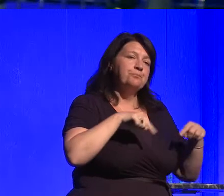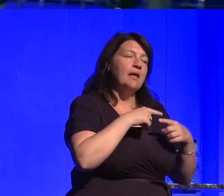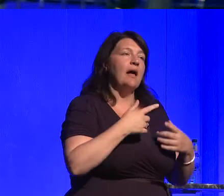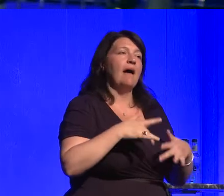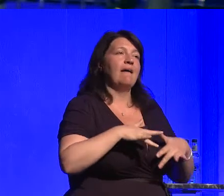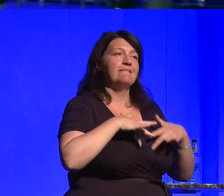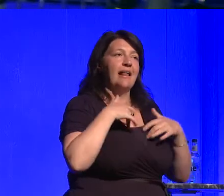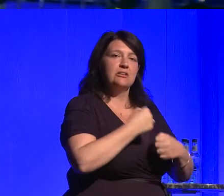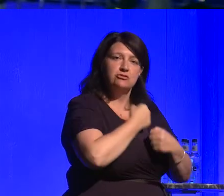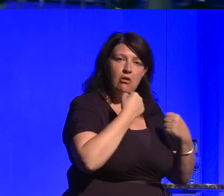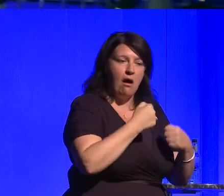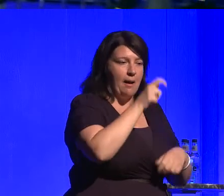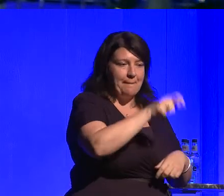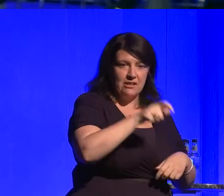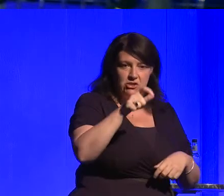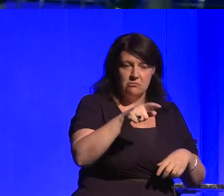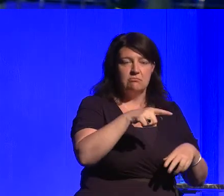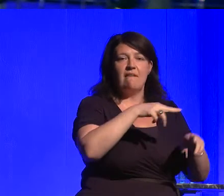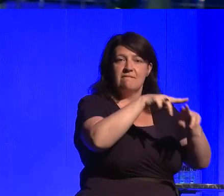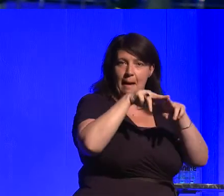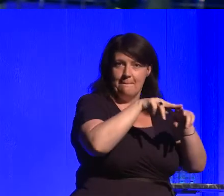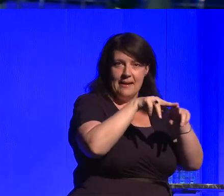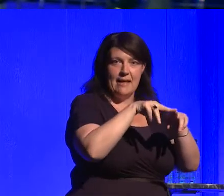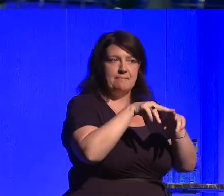patient and their family has to be at the centre of everything.